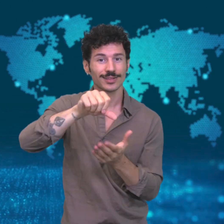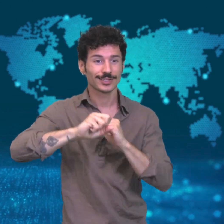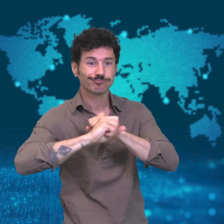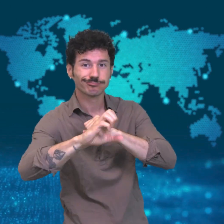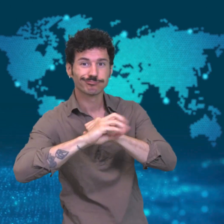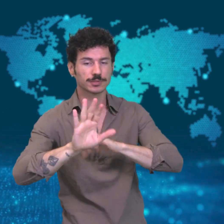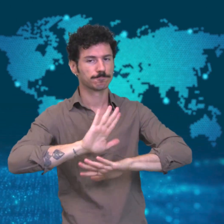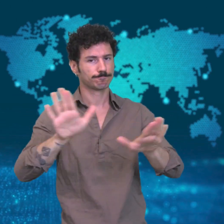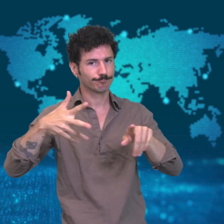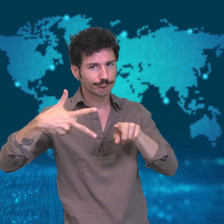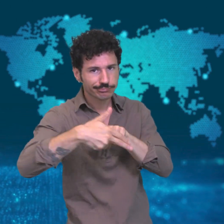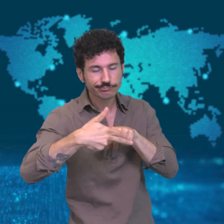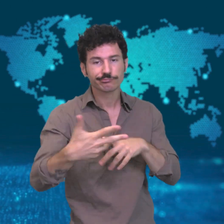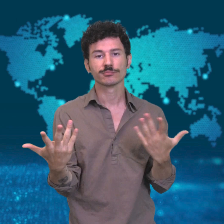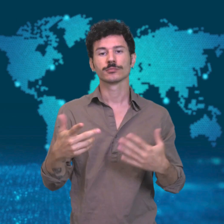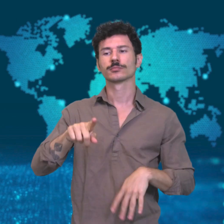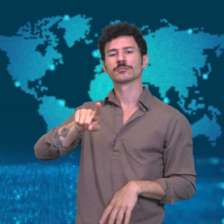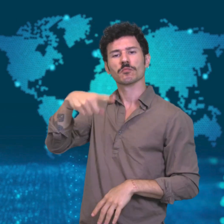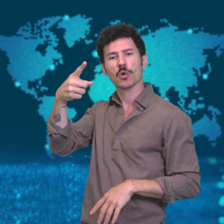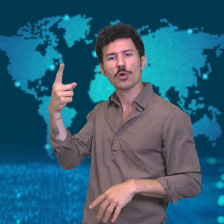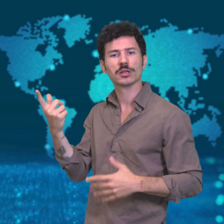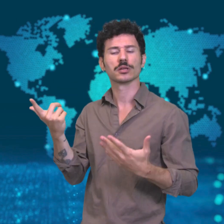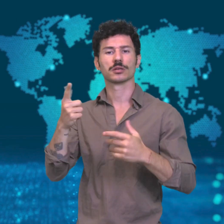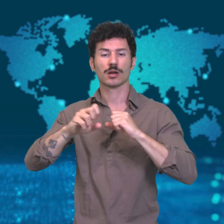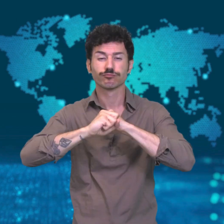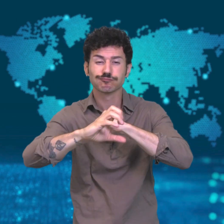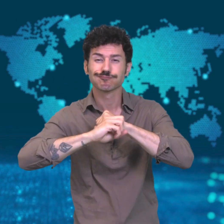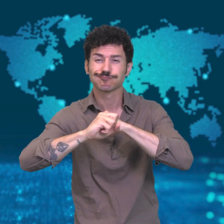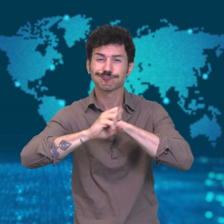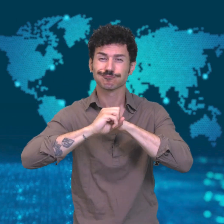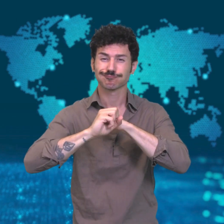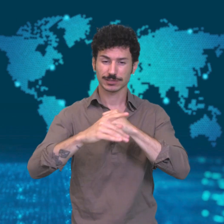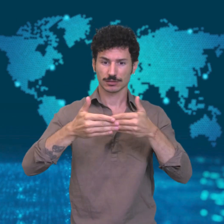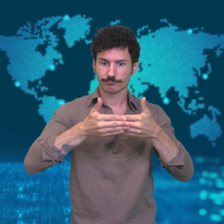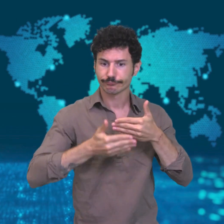some are cutting their spending on ads,